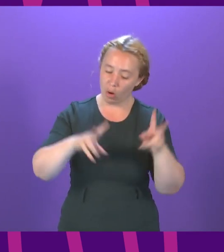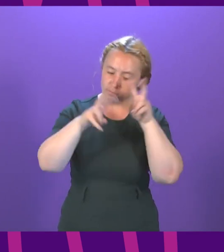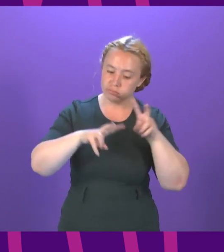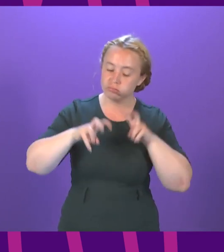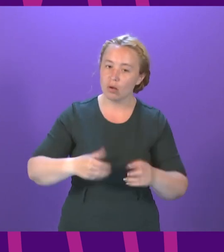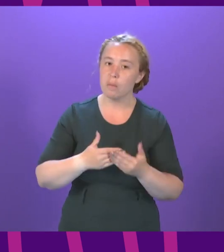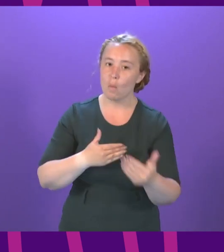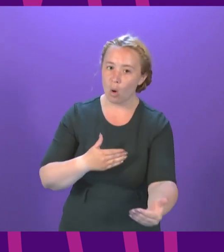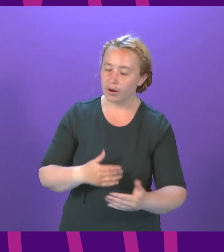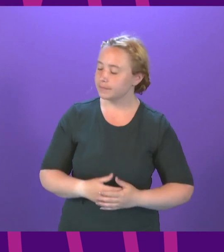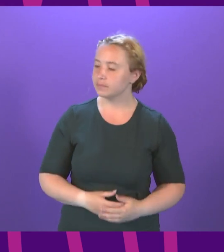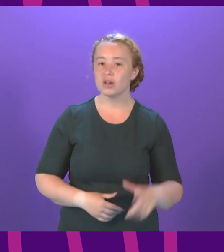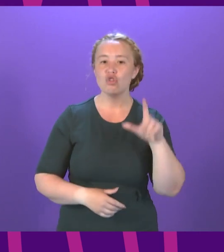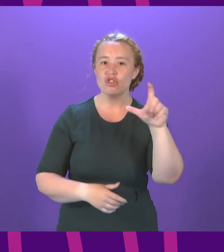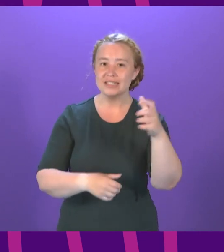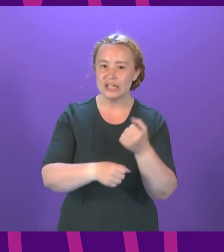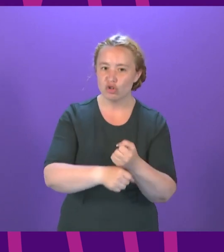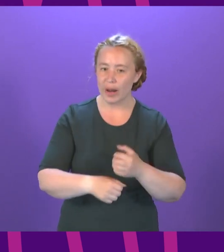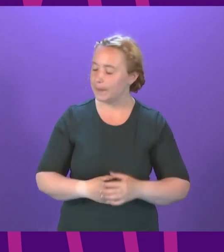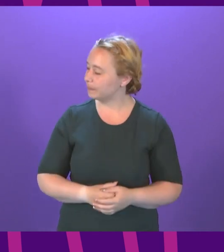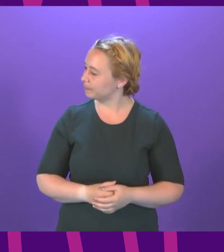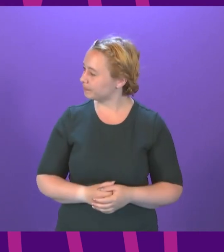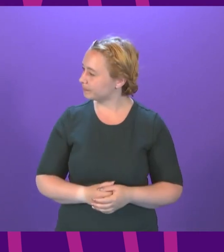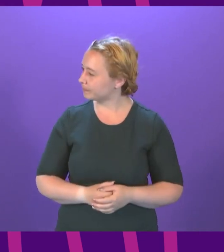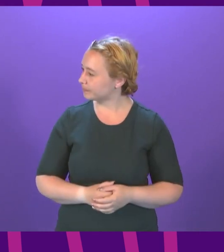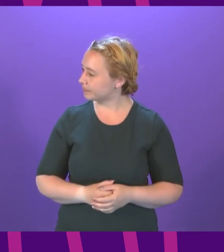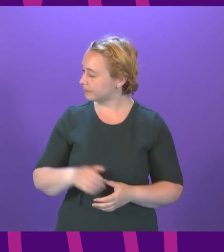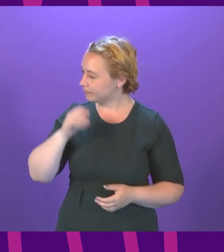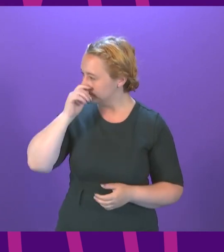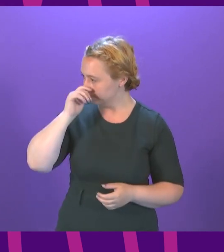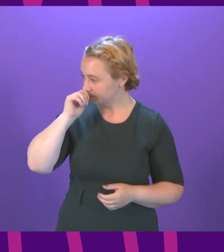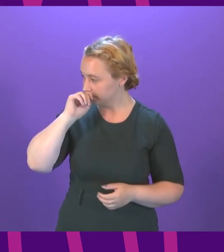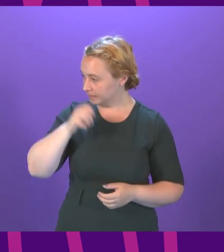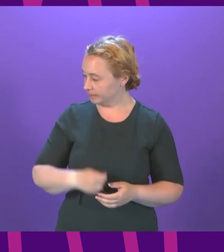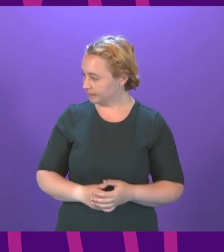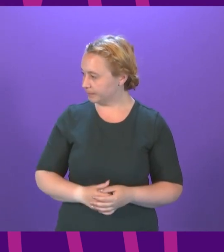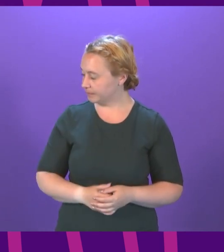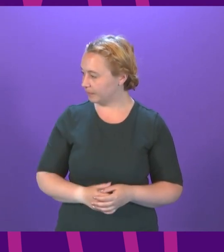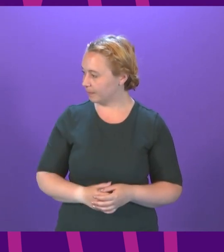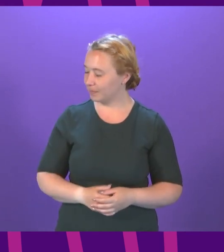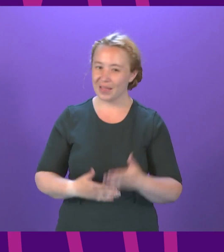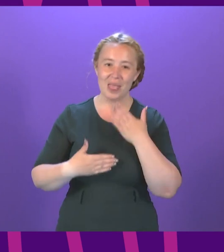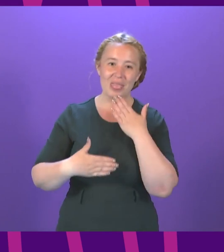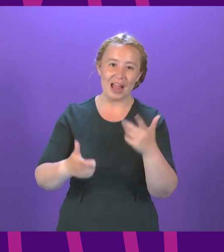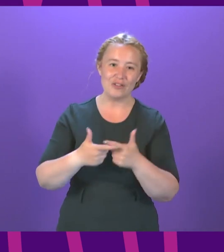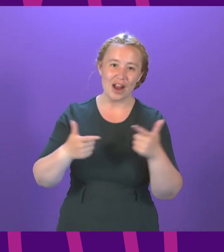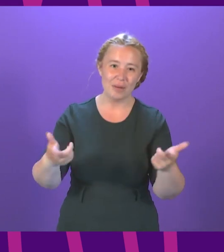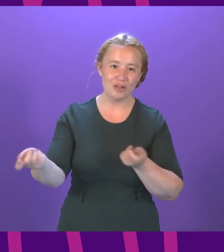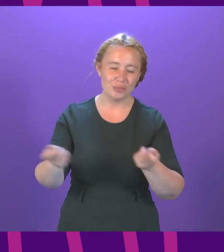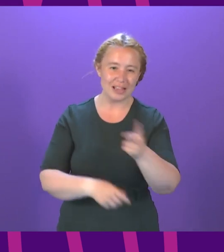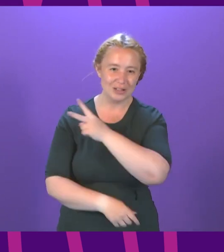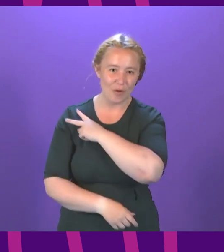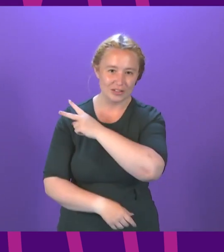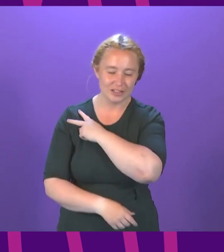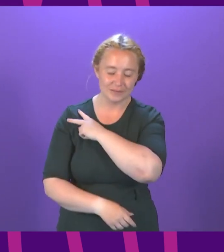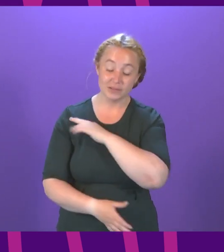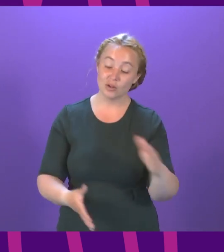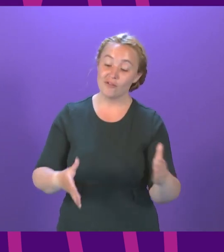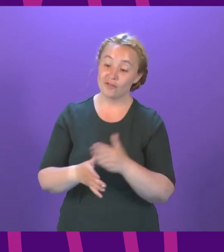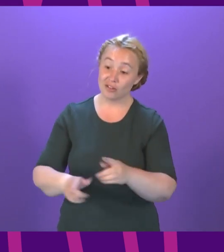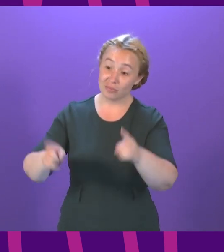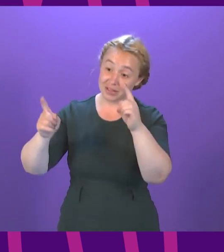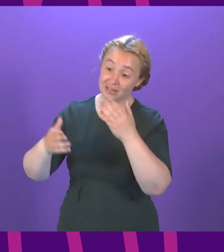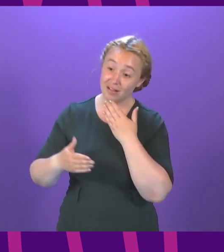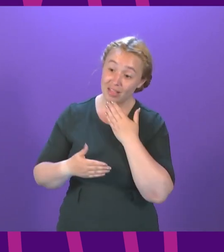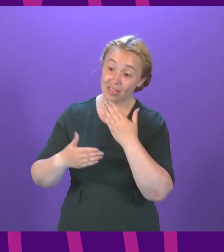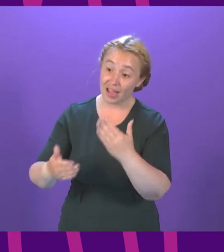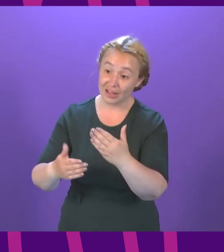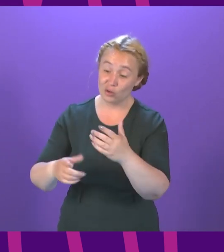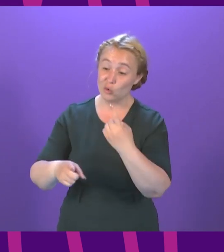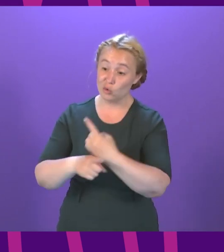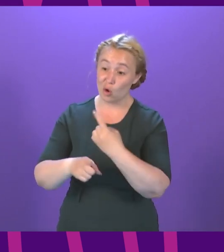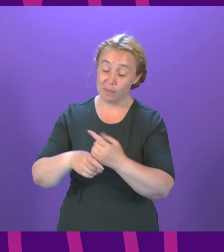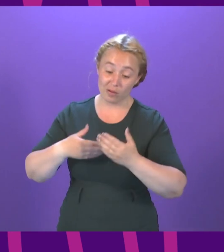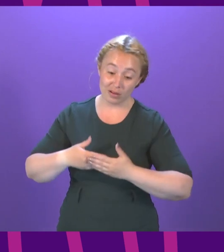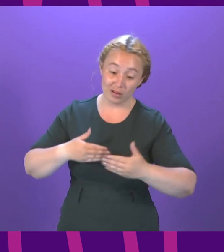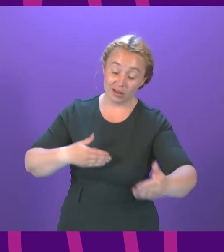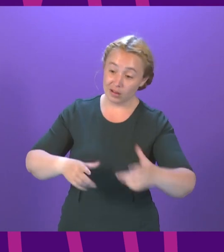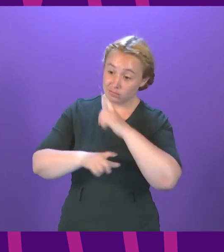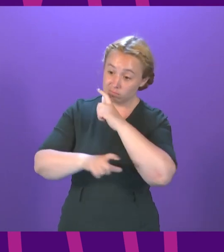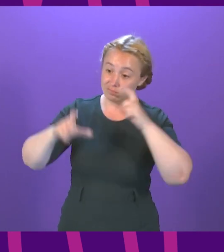I welcome the wearing of face coverings remaining mandatory for as long as it takes,